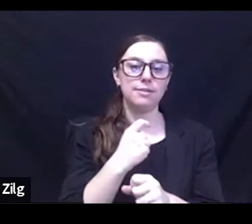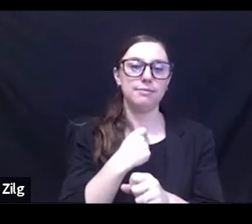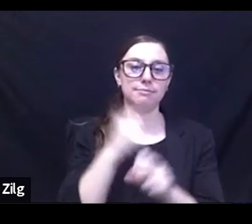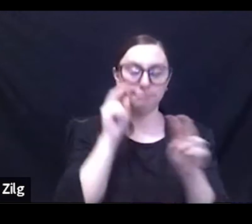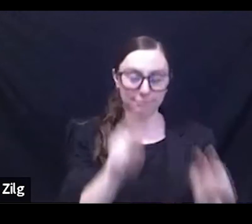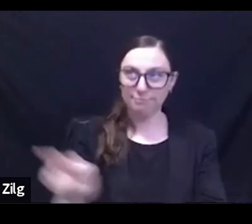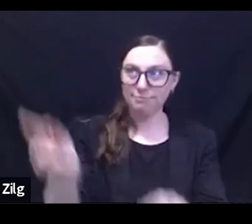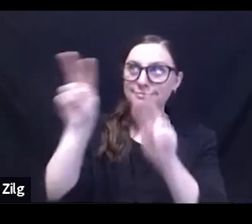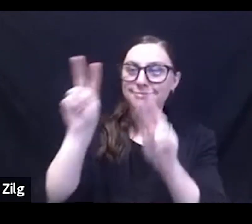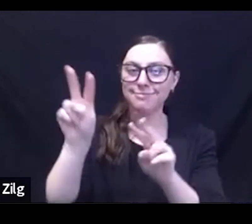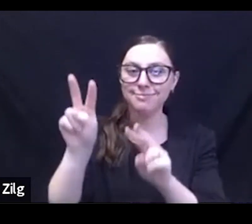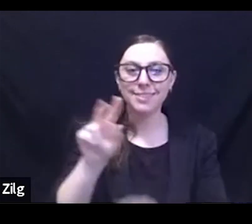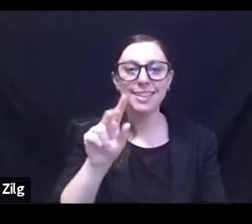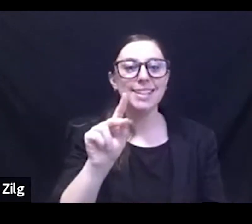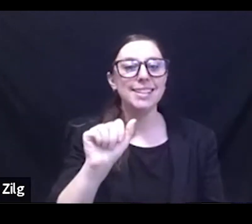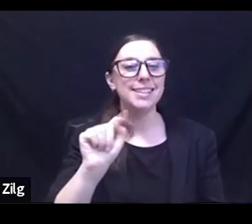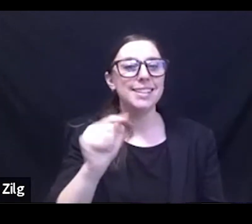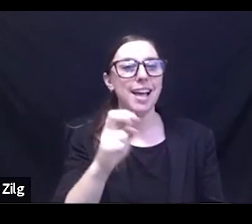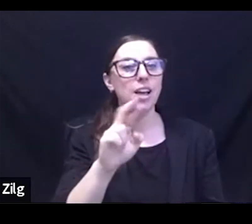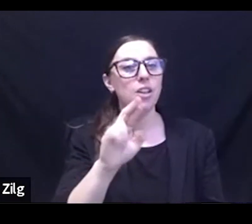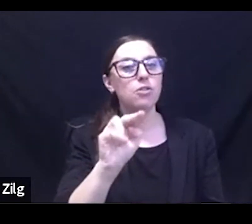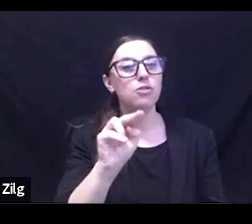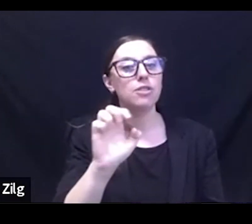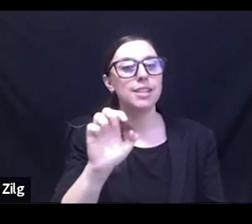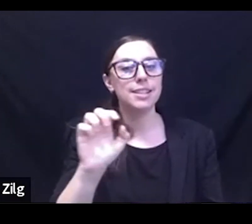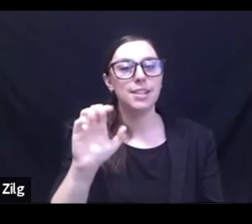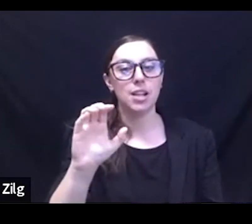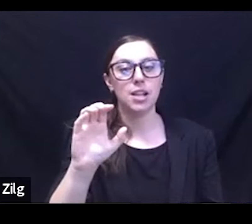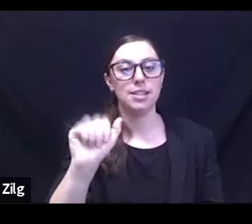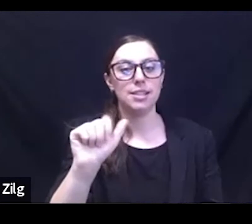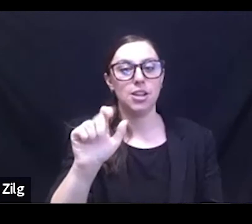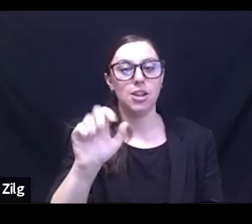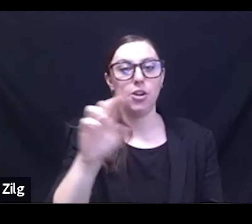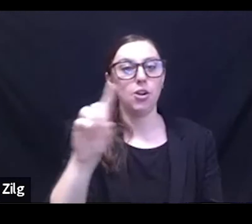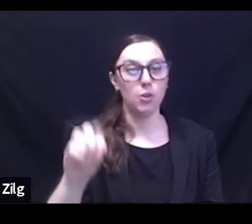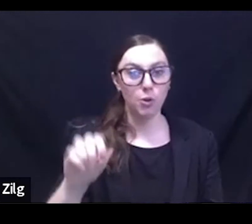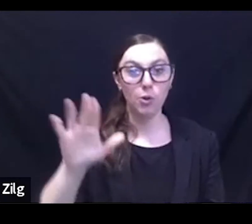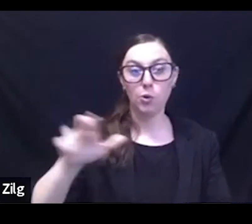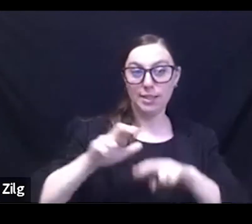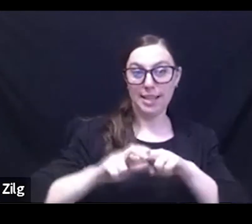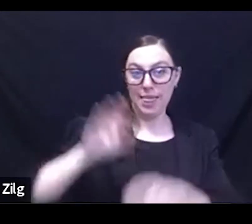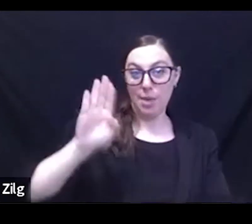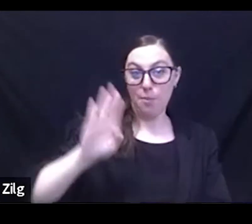that is Katherine. You're at if Brooklyn D.A.'s office, a